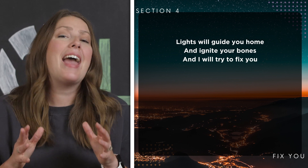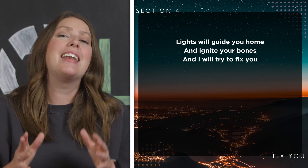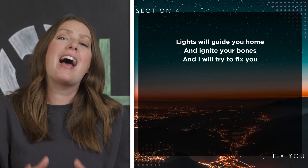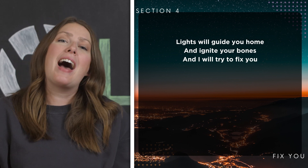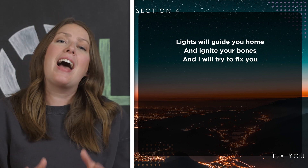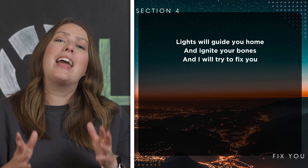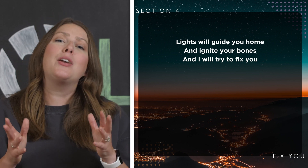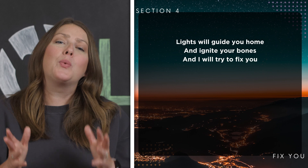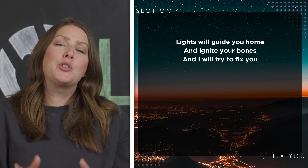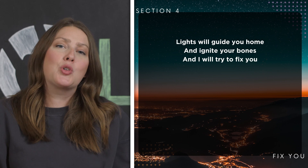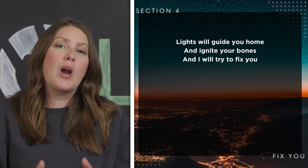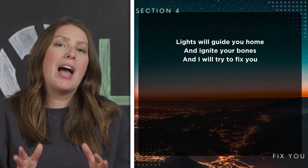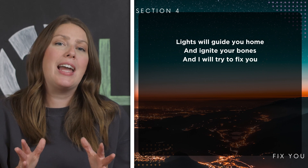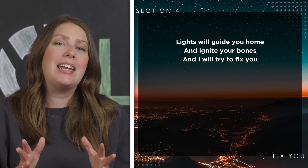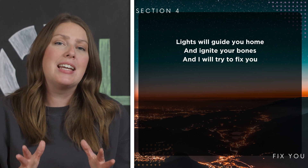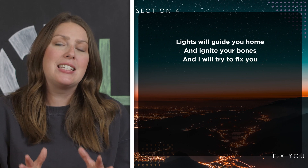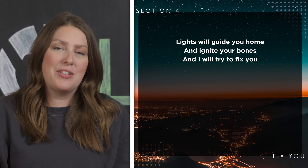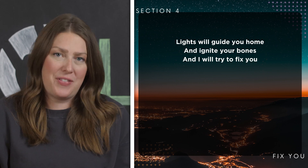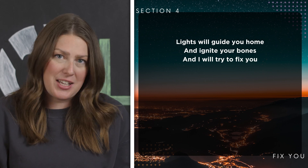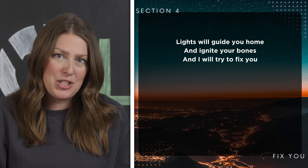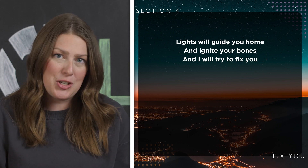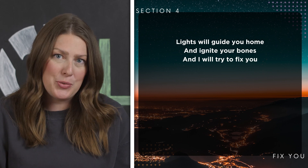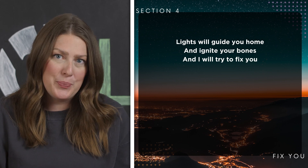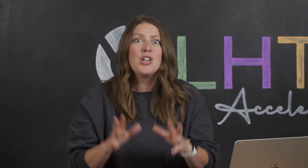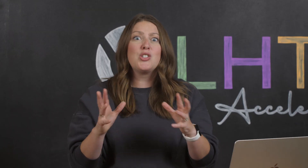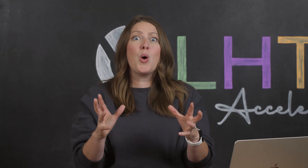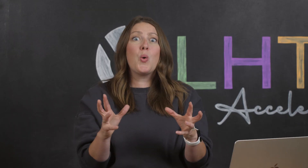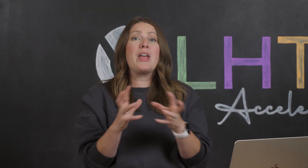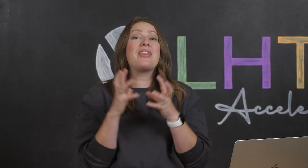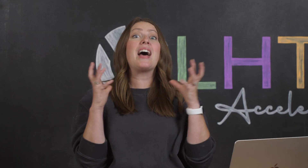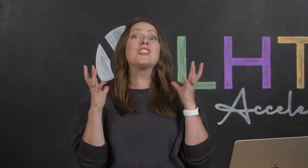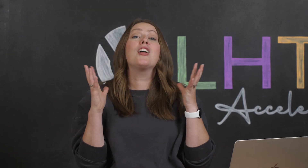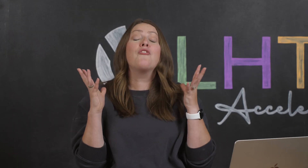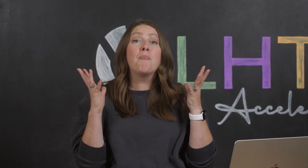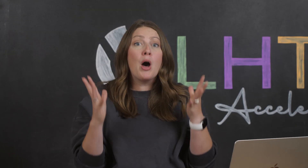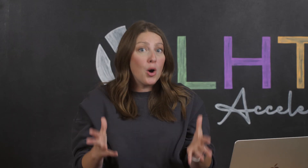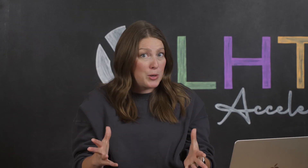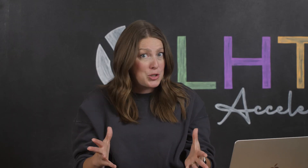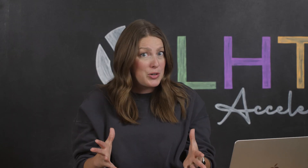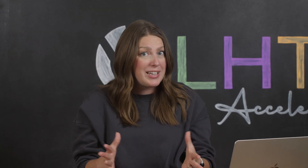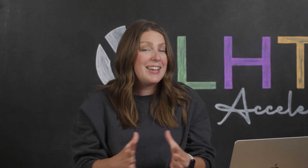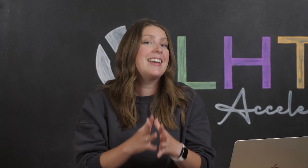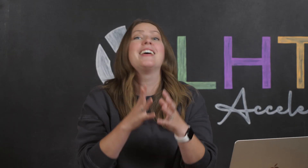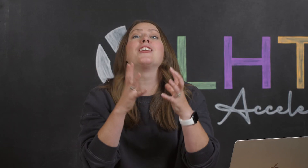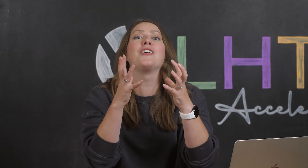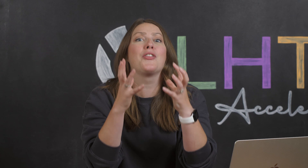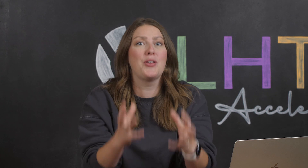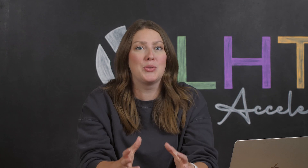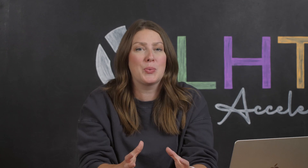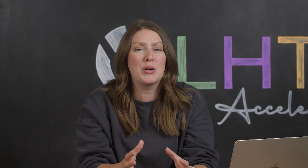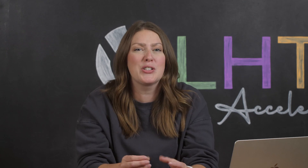And I will try to fix you. So that's a lot of poetry in those words.